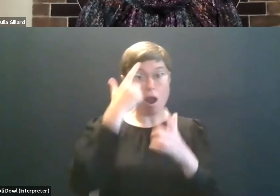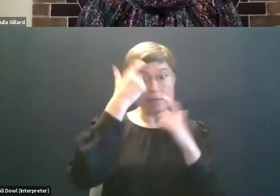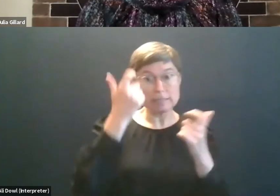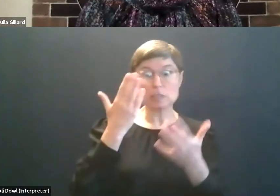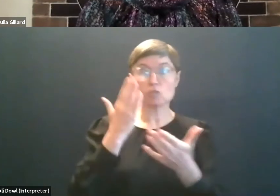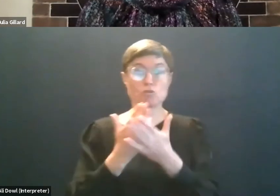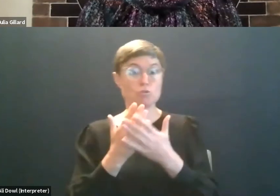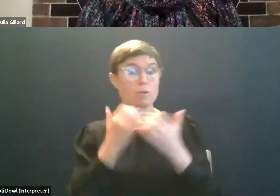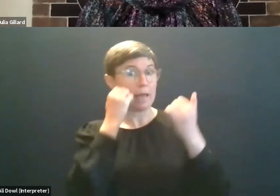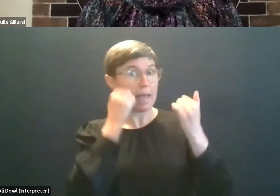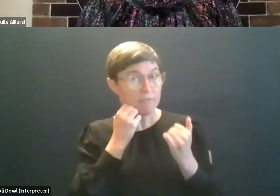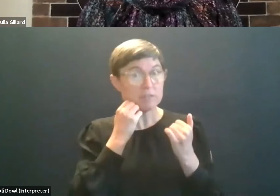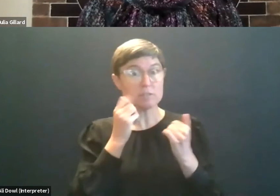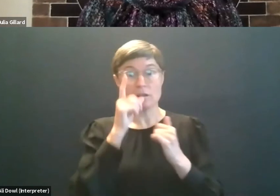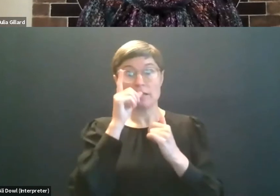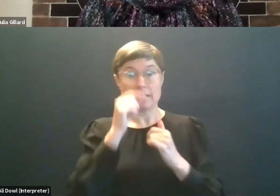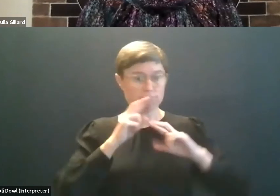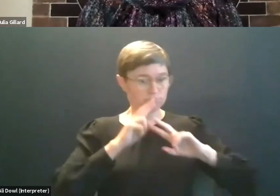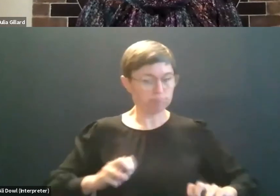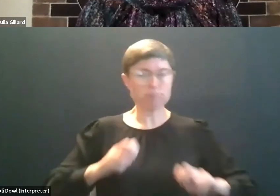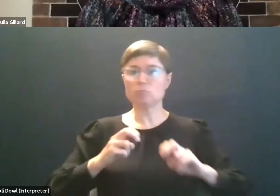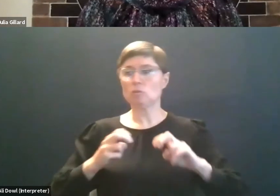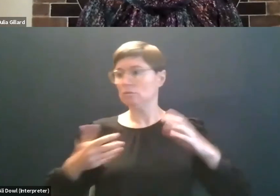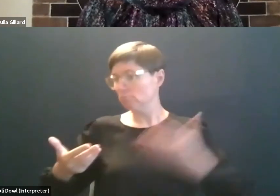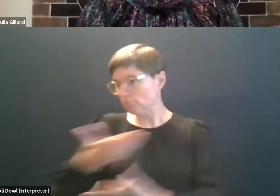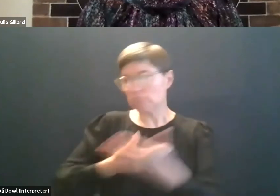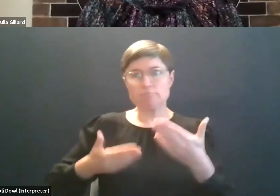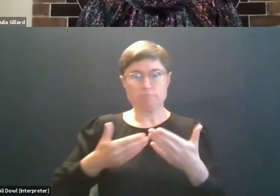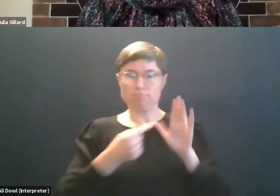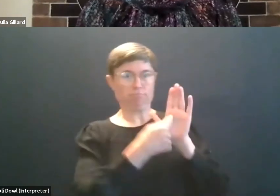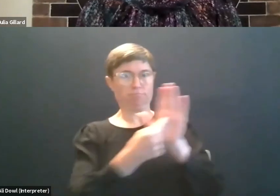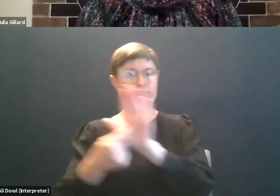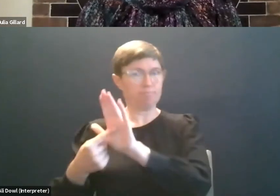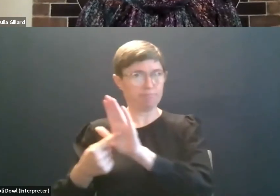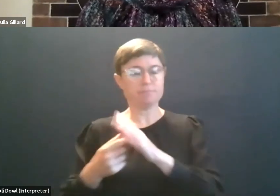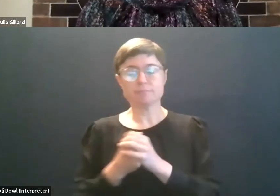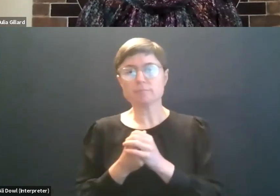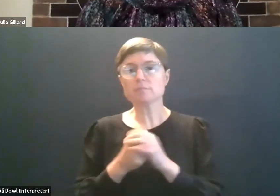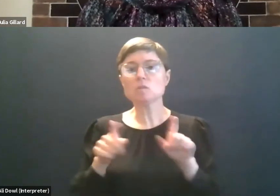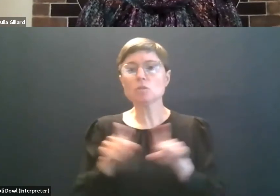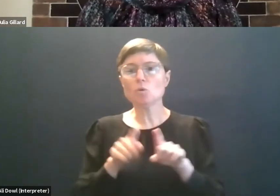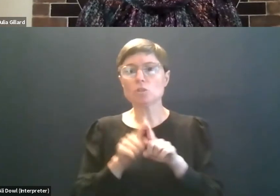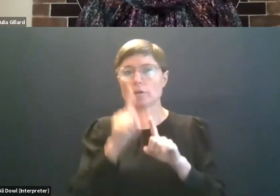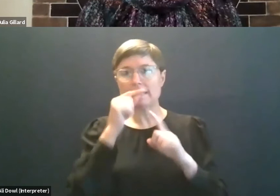can actually be aired and discussed but also where we can sort of discover connection rather